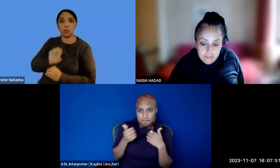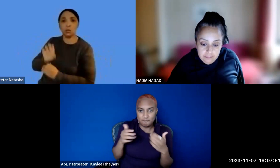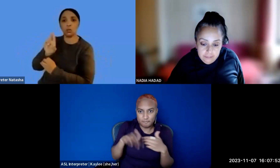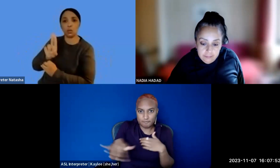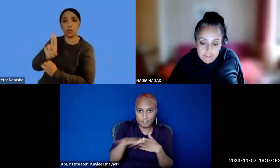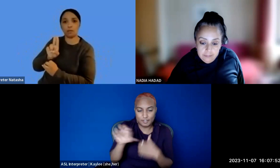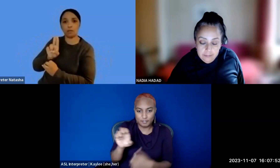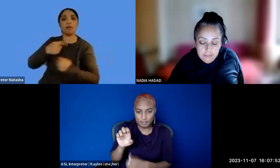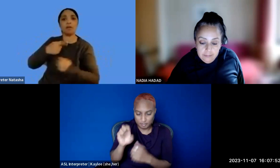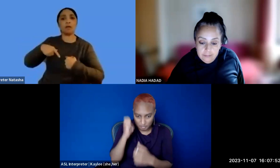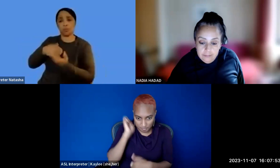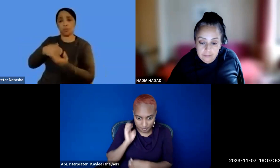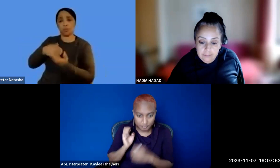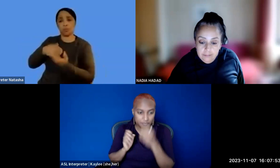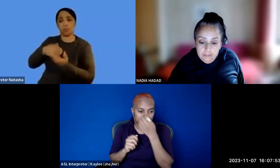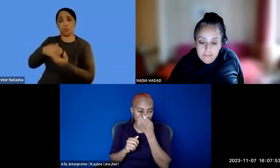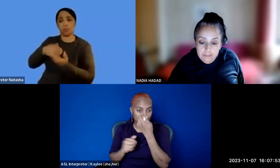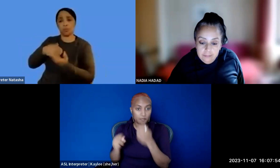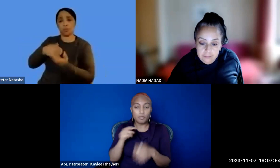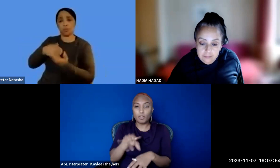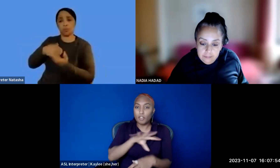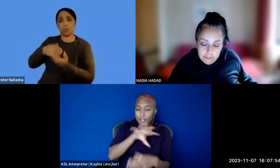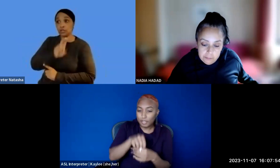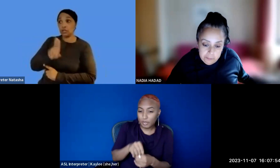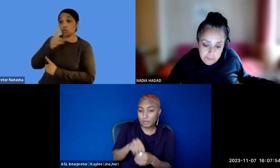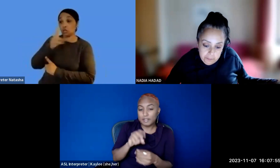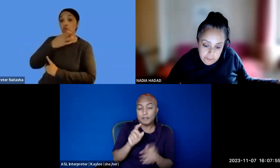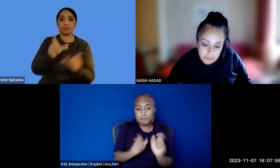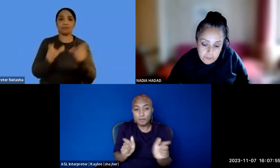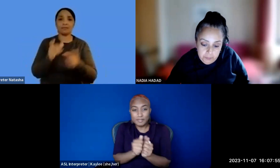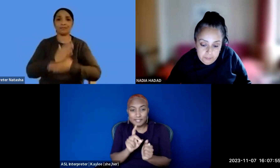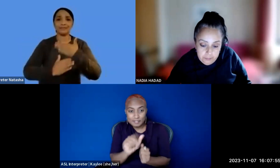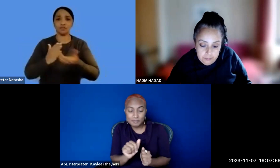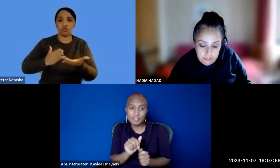to include the Rights of Persons with Disabilities in their policies,